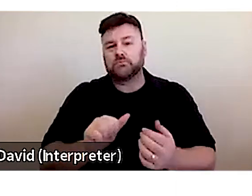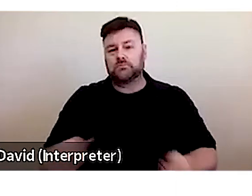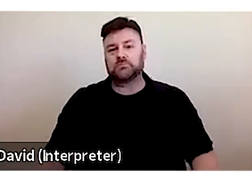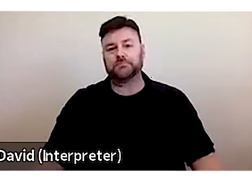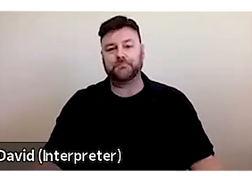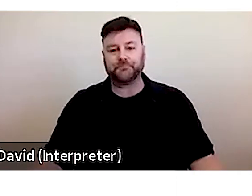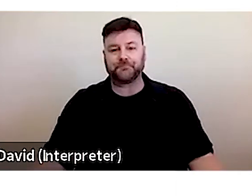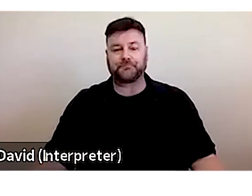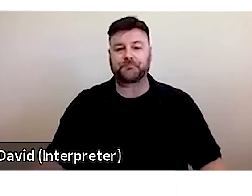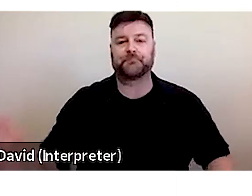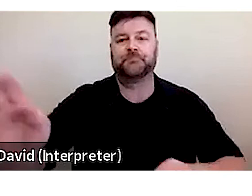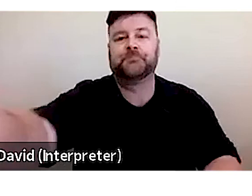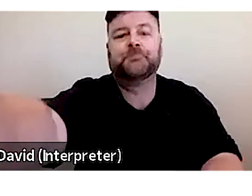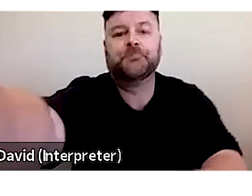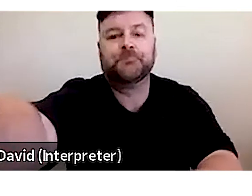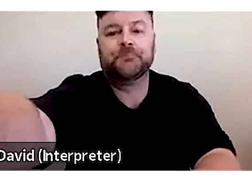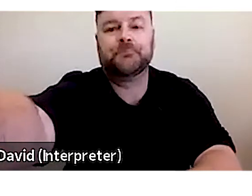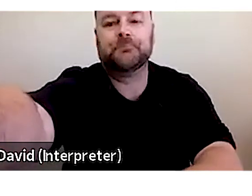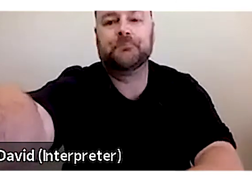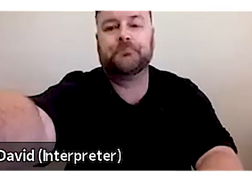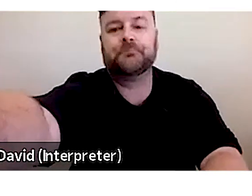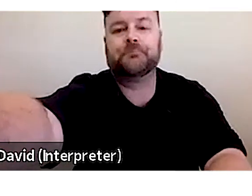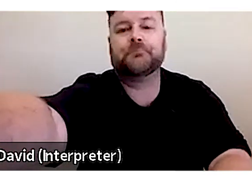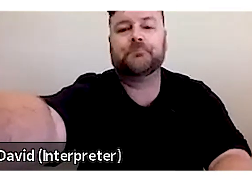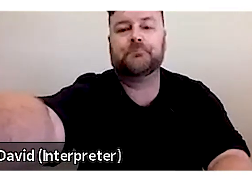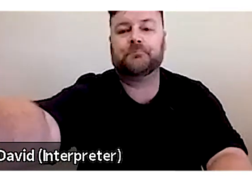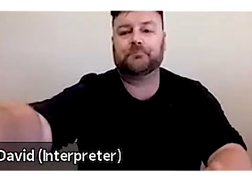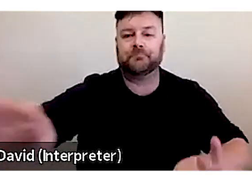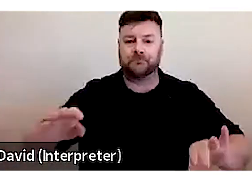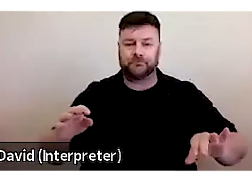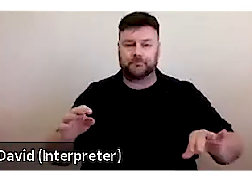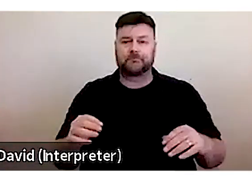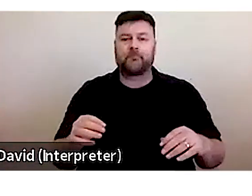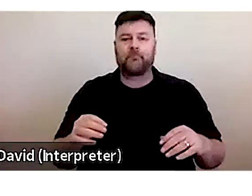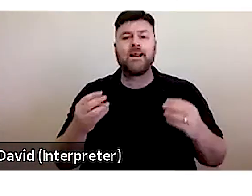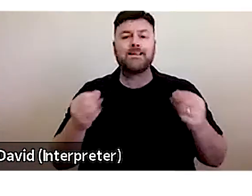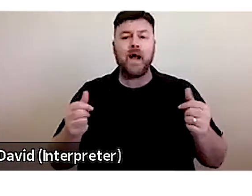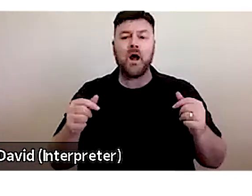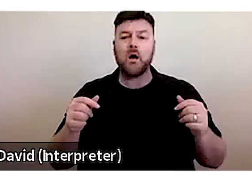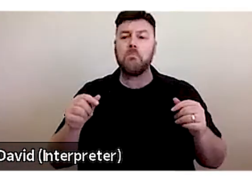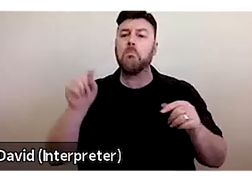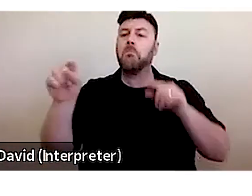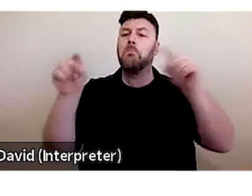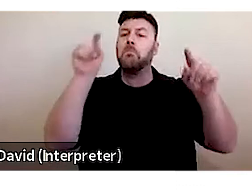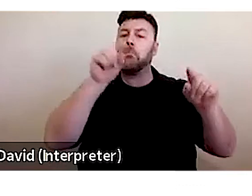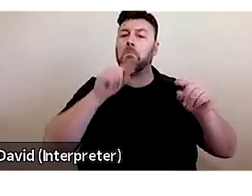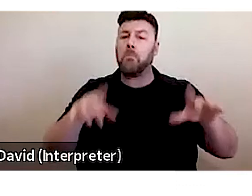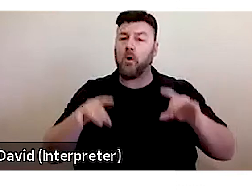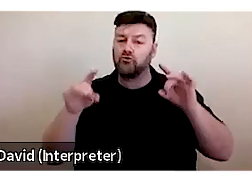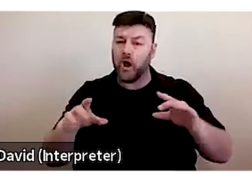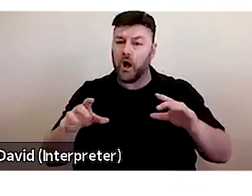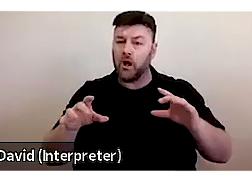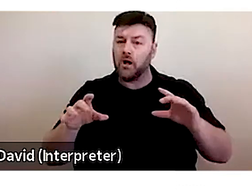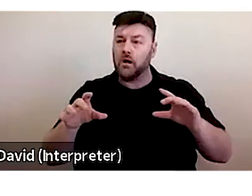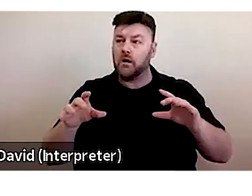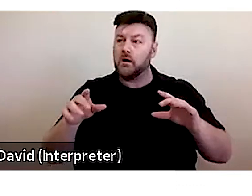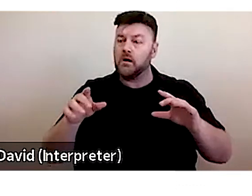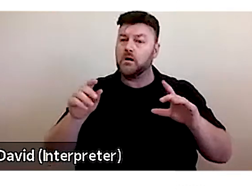In some parts of the country, there are particular stories that I